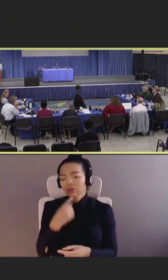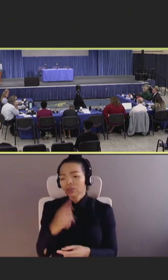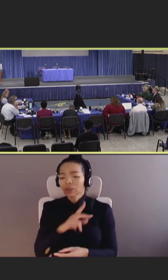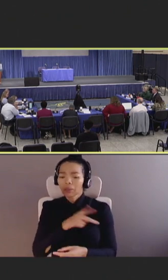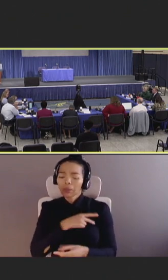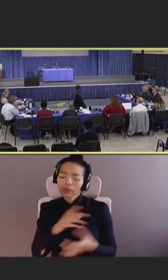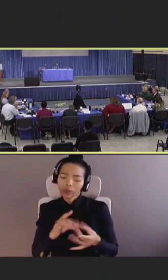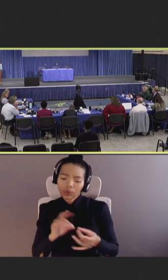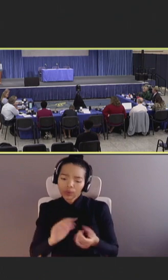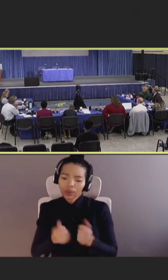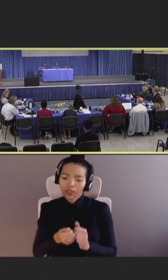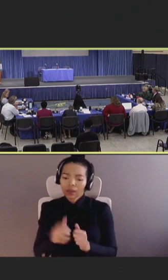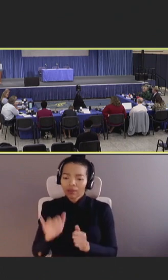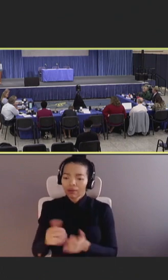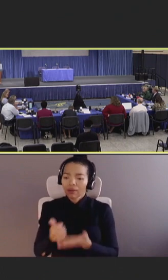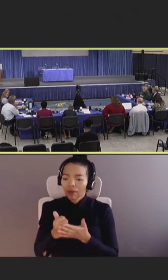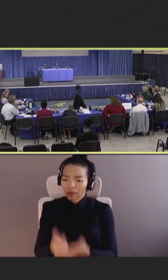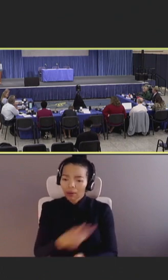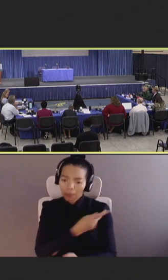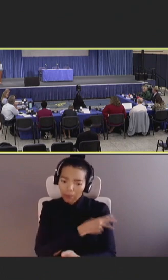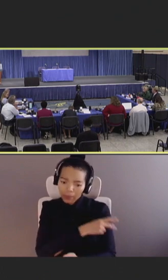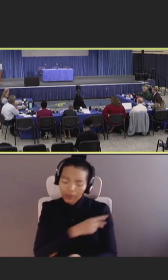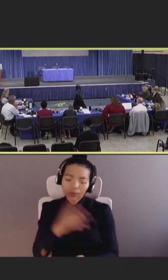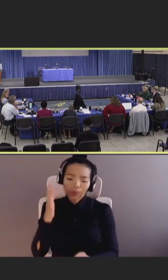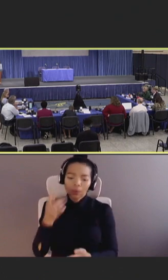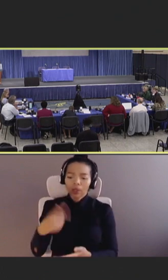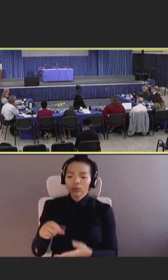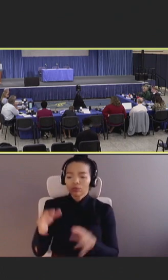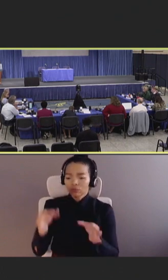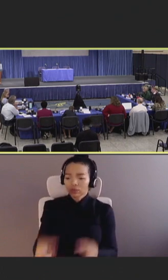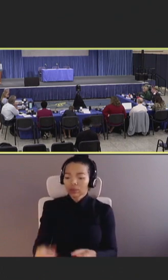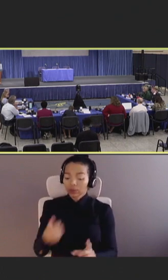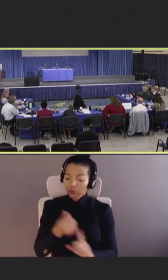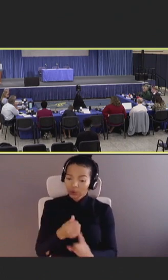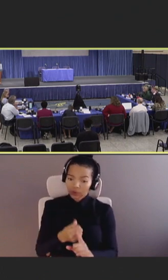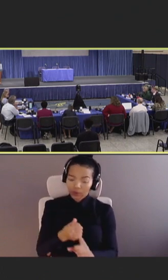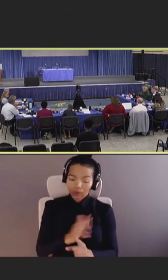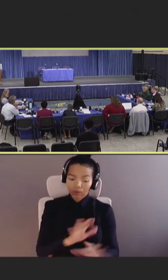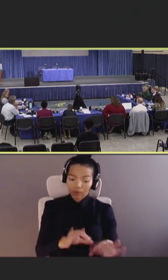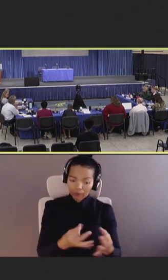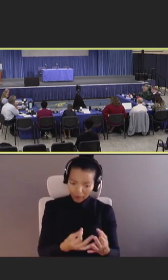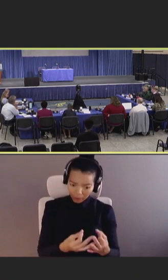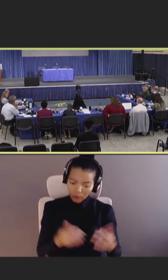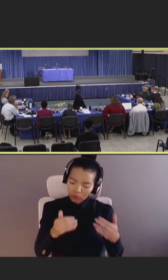helped a patient or why you made the choice for yourself and your family.